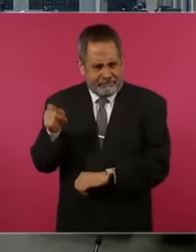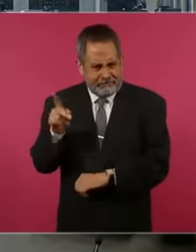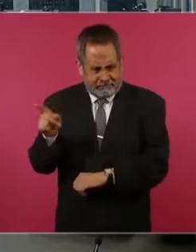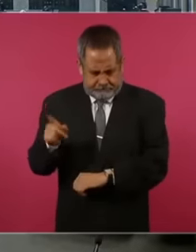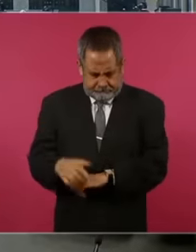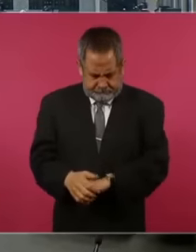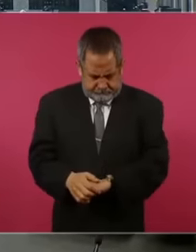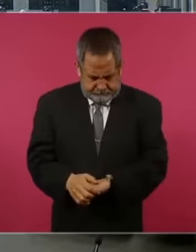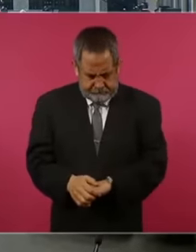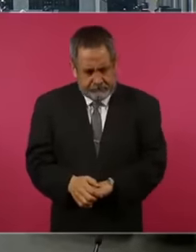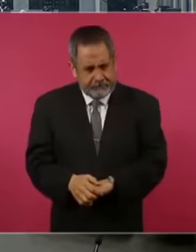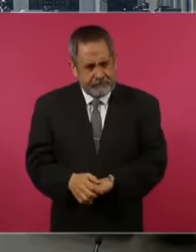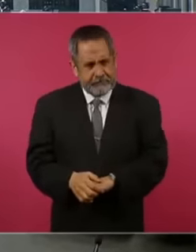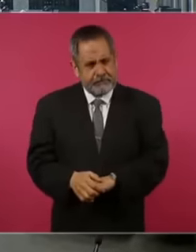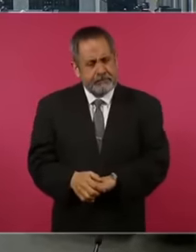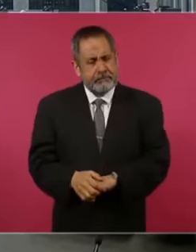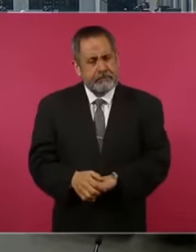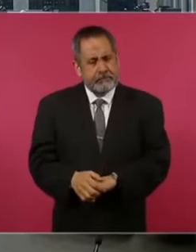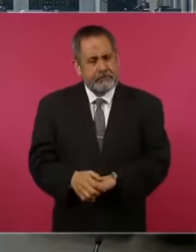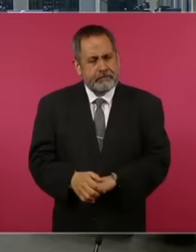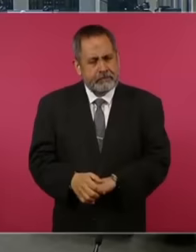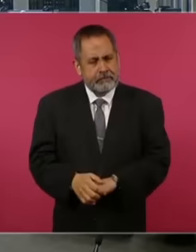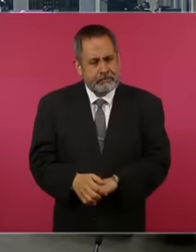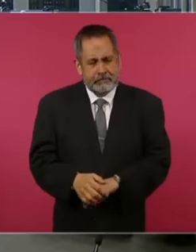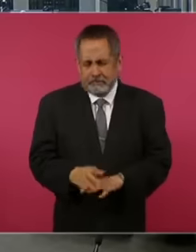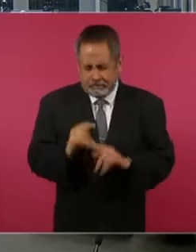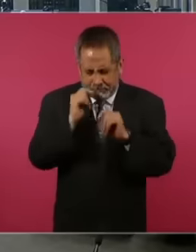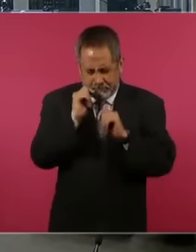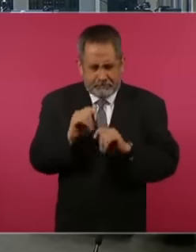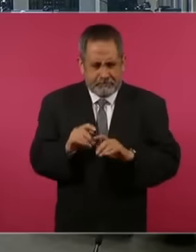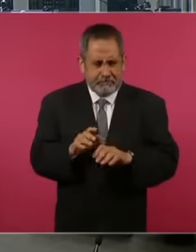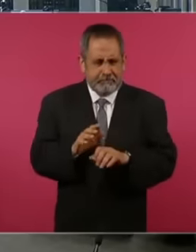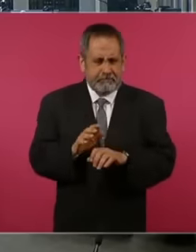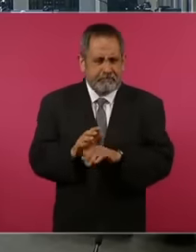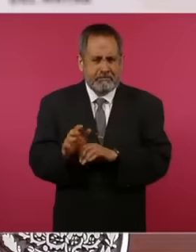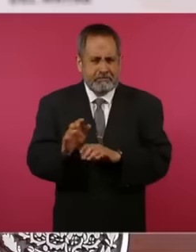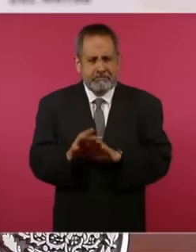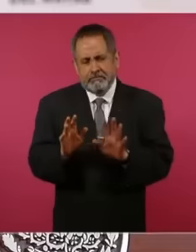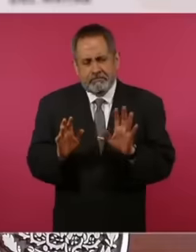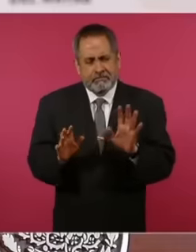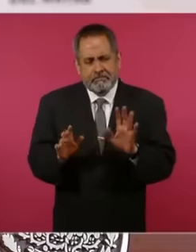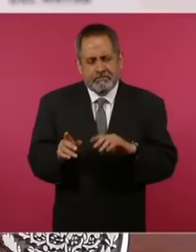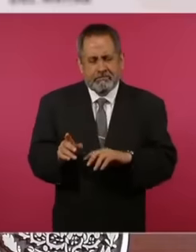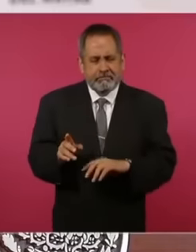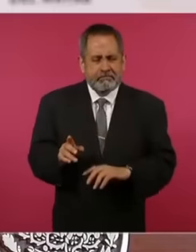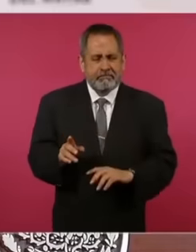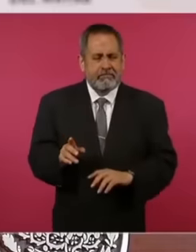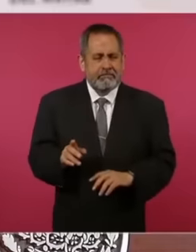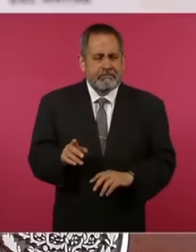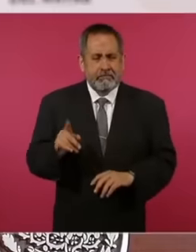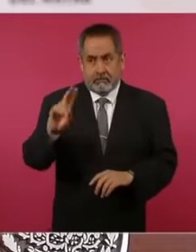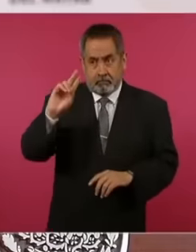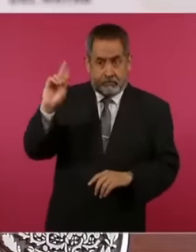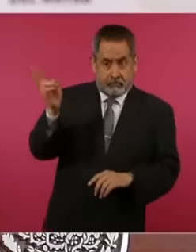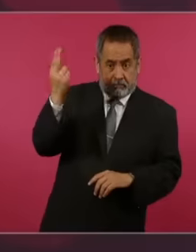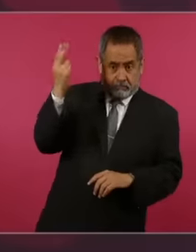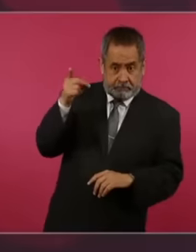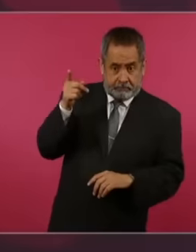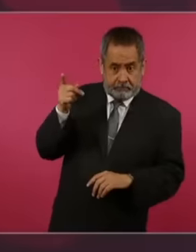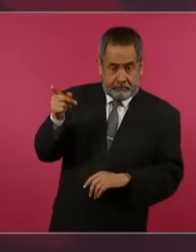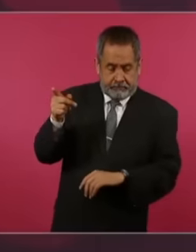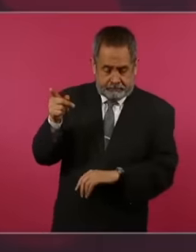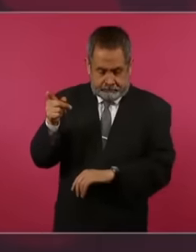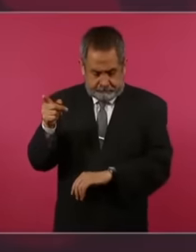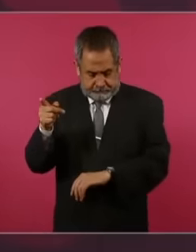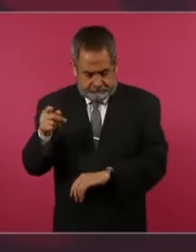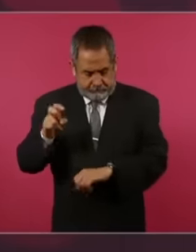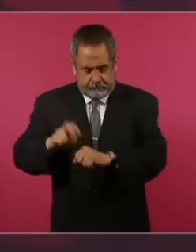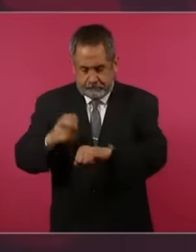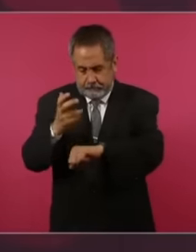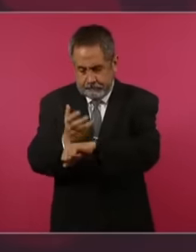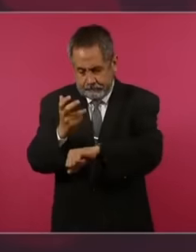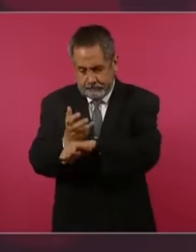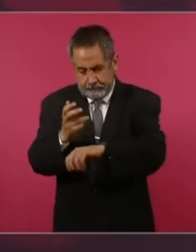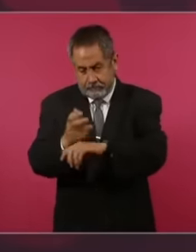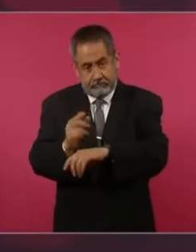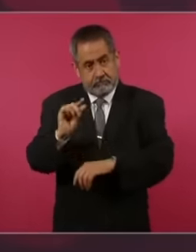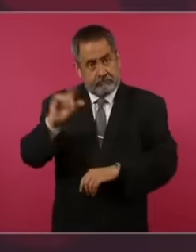regardless of the fact that it is a university in the United States famous